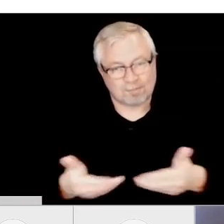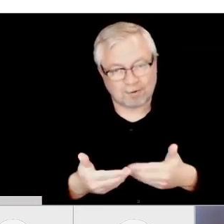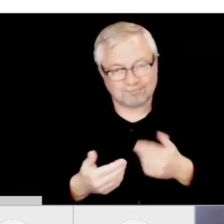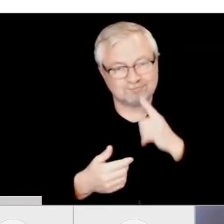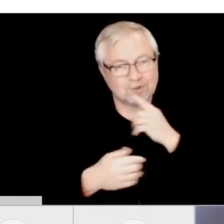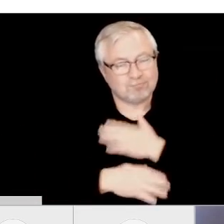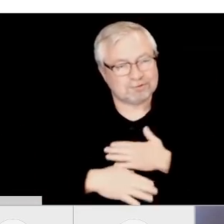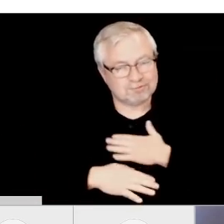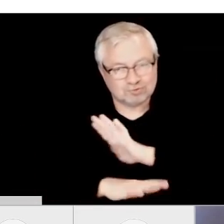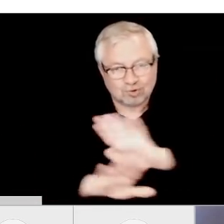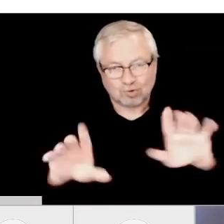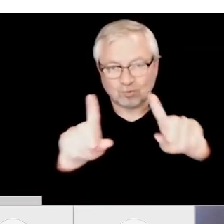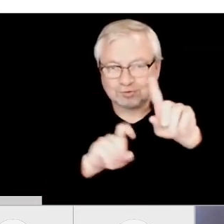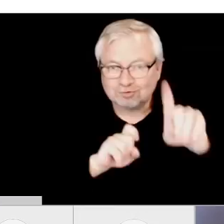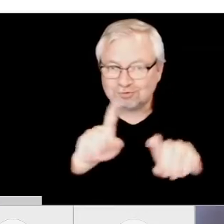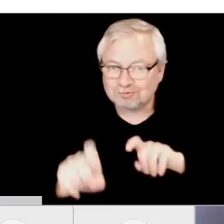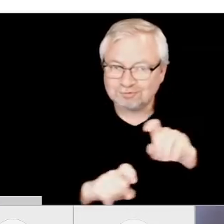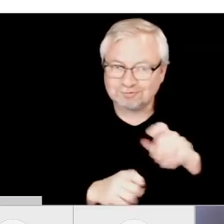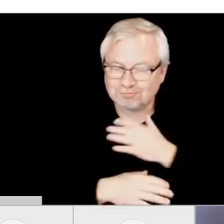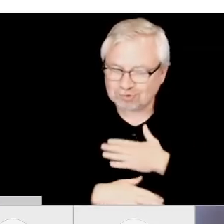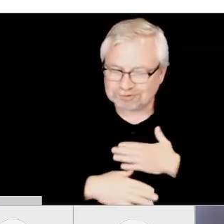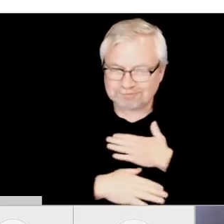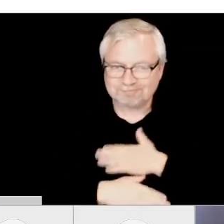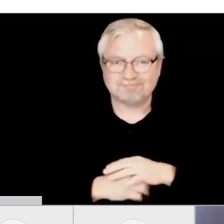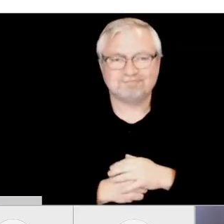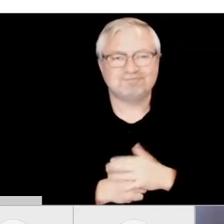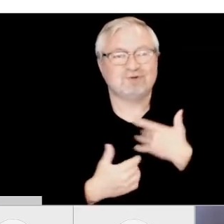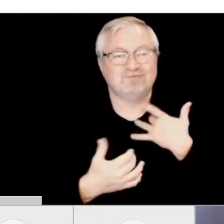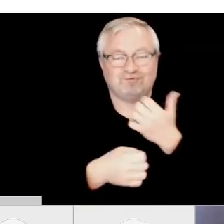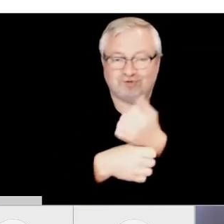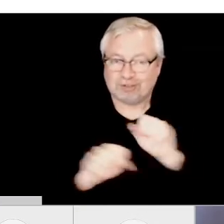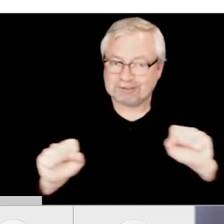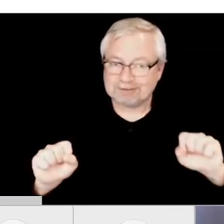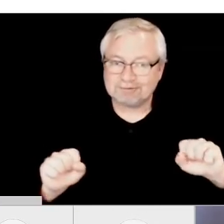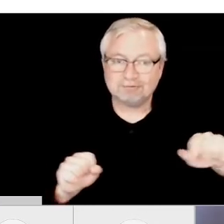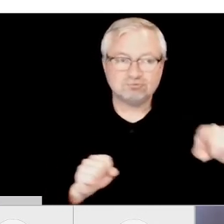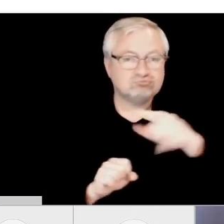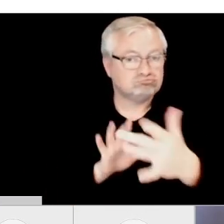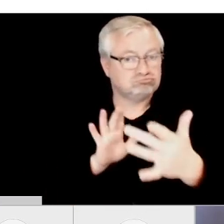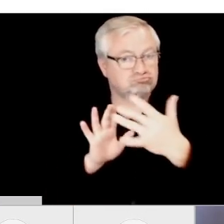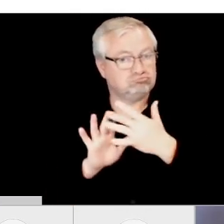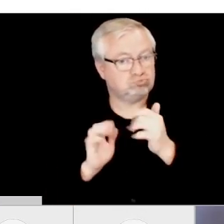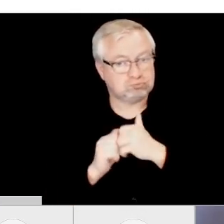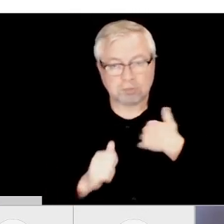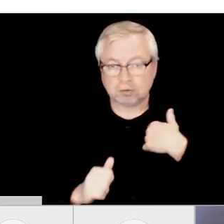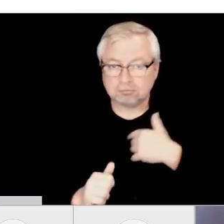And please feel free to get in touch with us for those who we weren't able